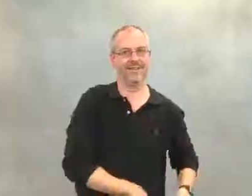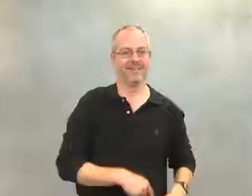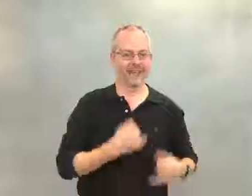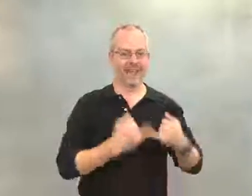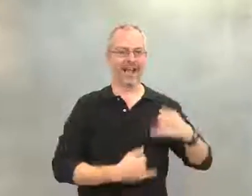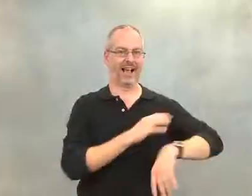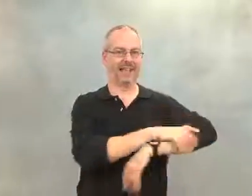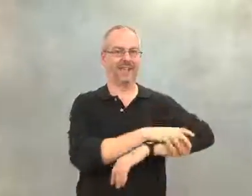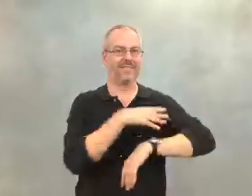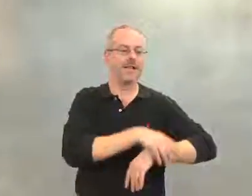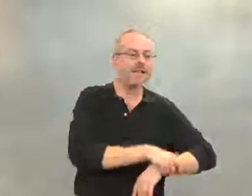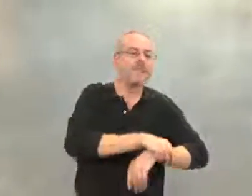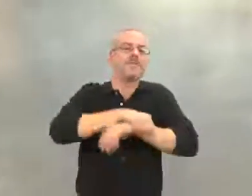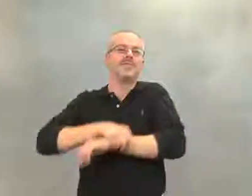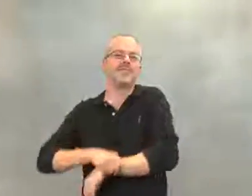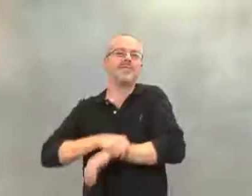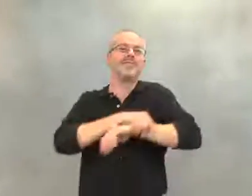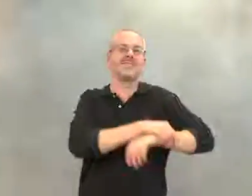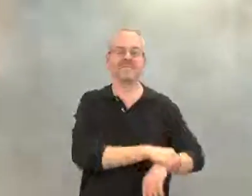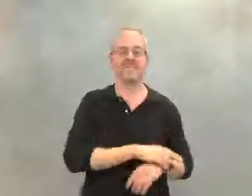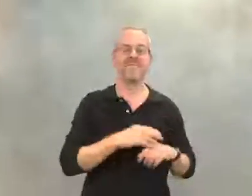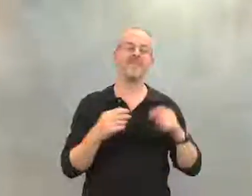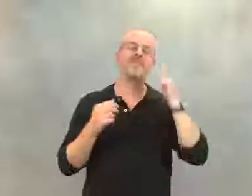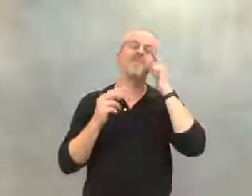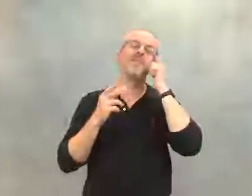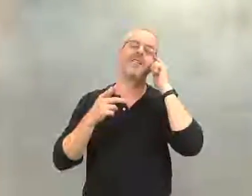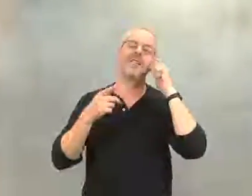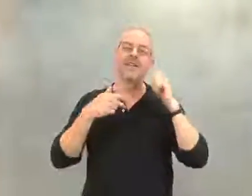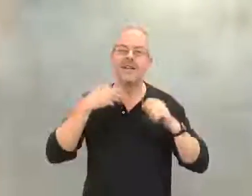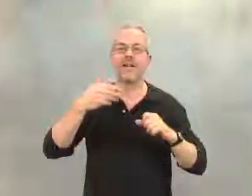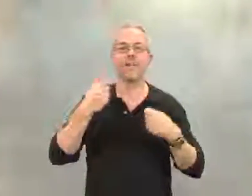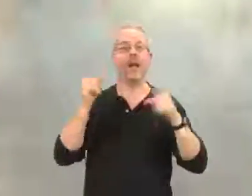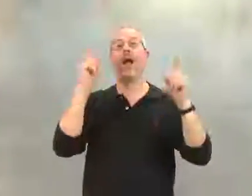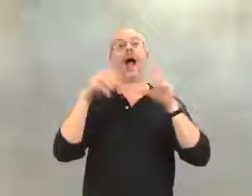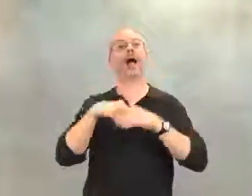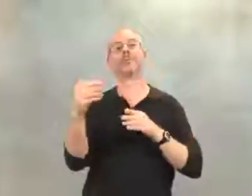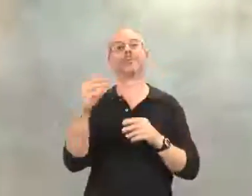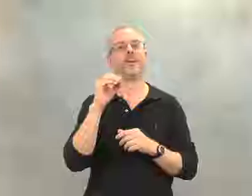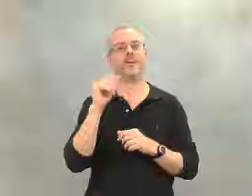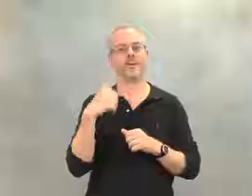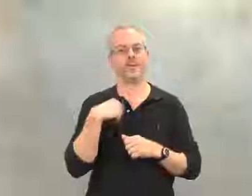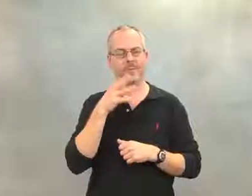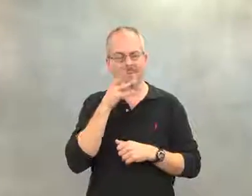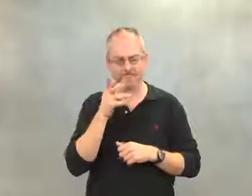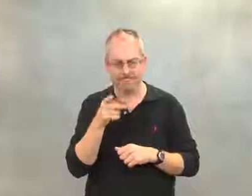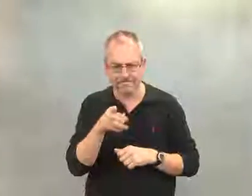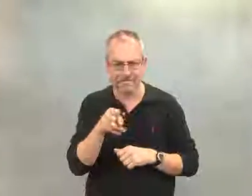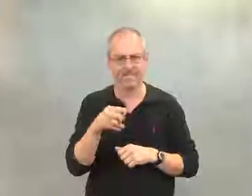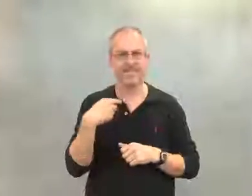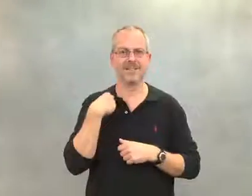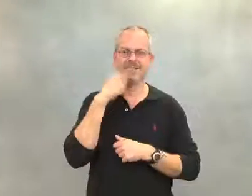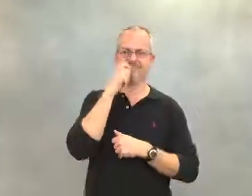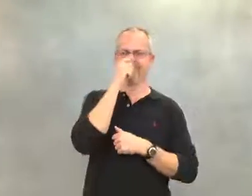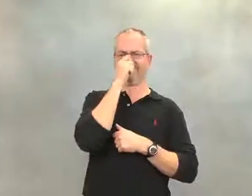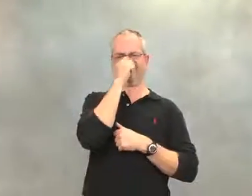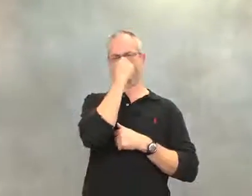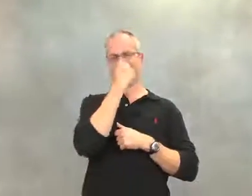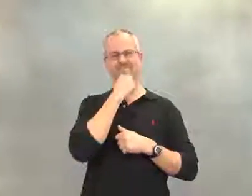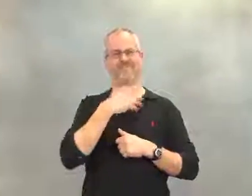The left arm was last, I had to lift it and move it.